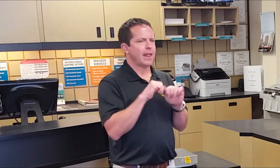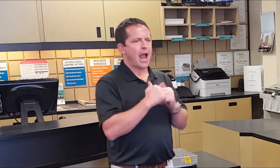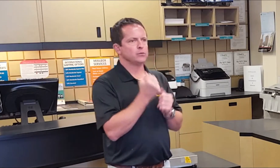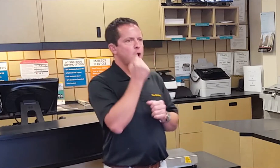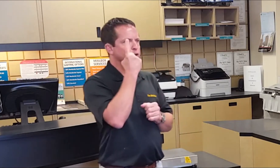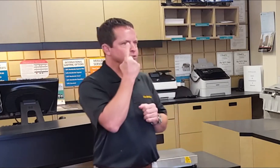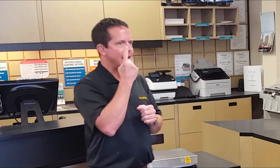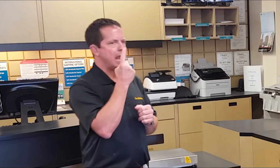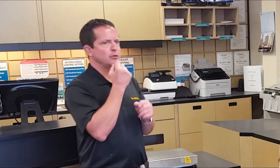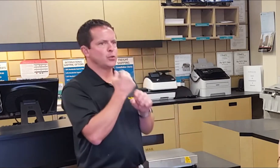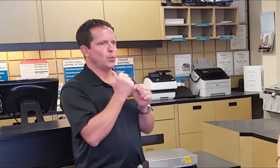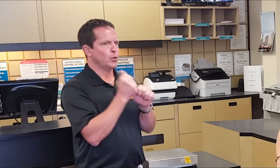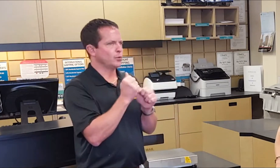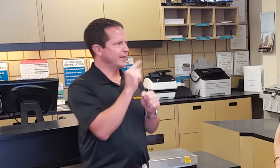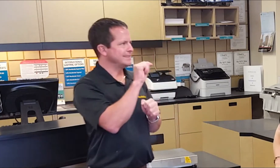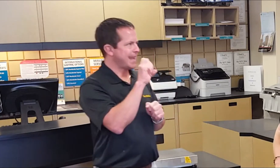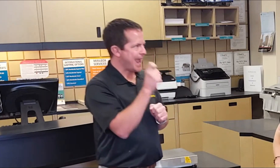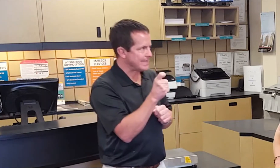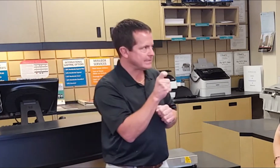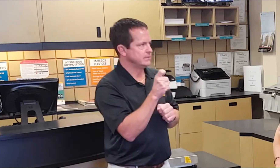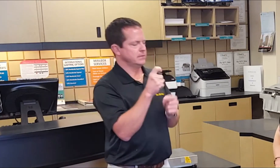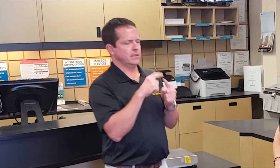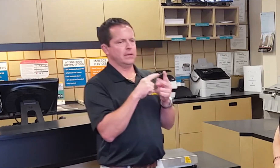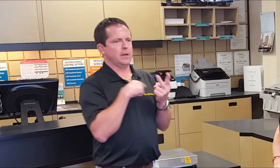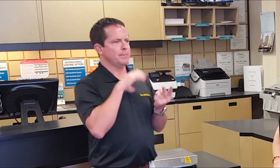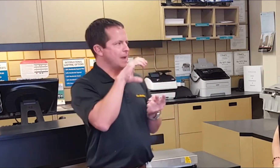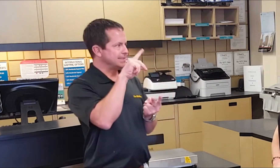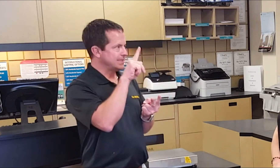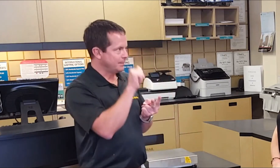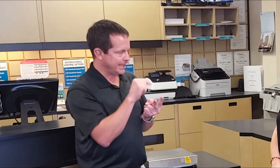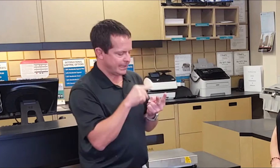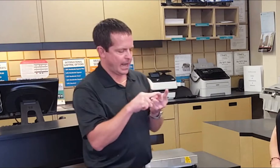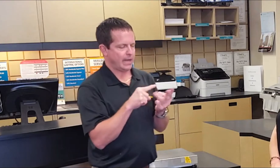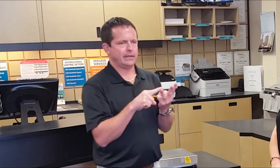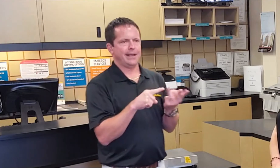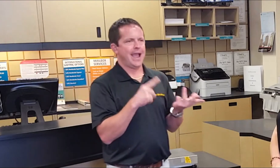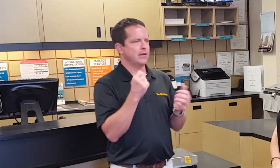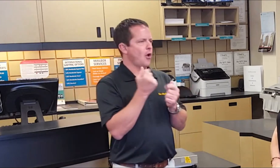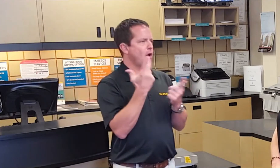For example I need to understand better how to work with the taxes how to work with a CPA